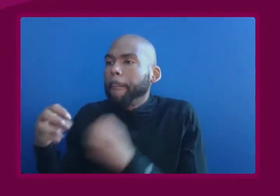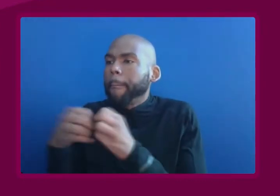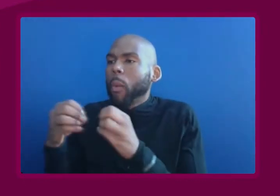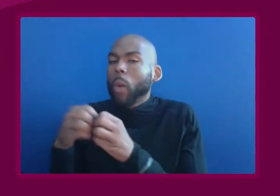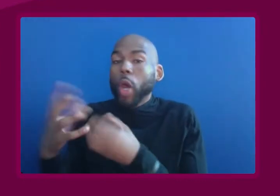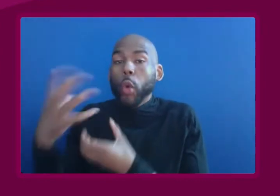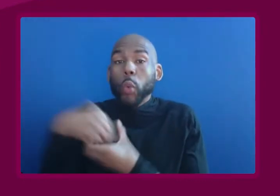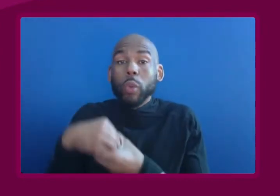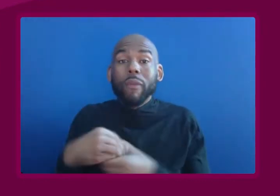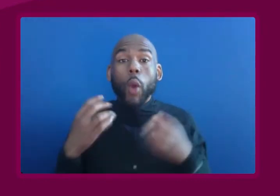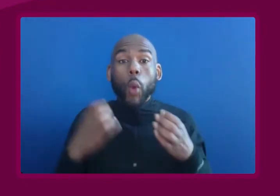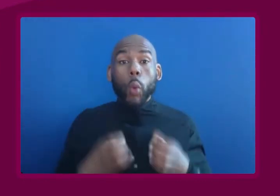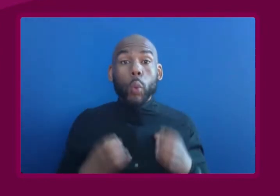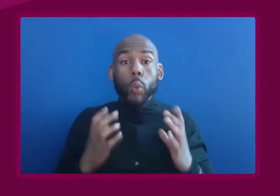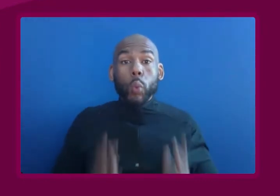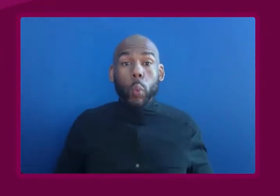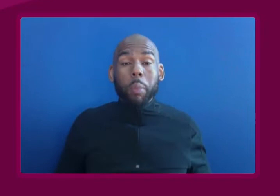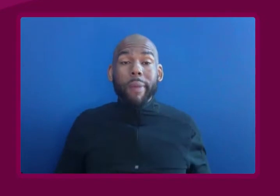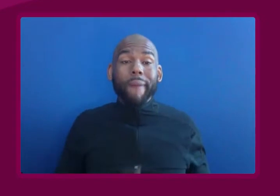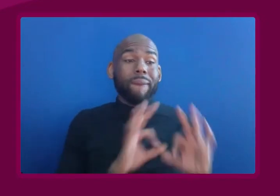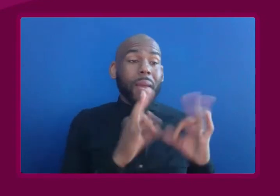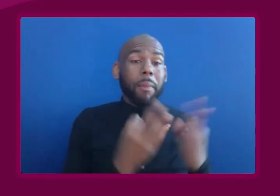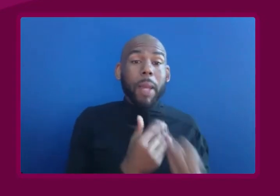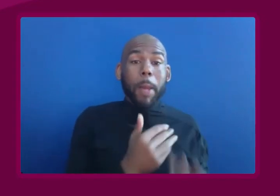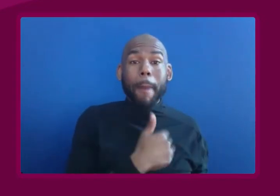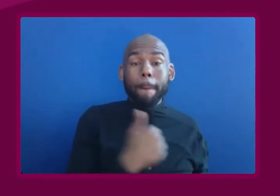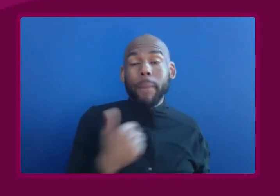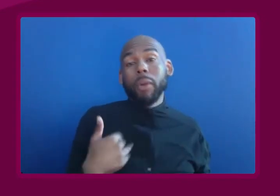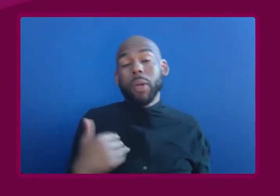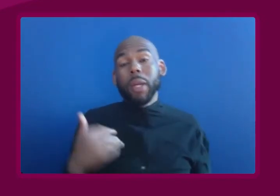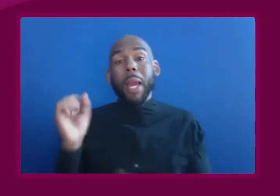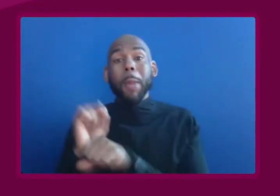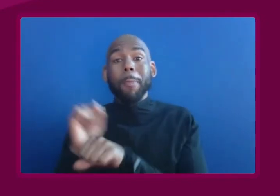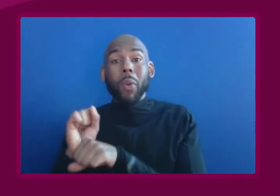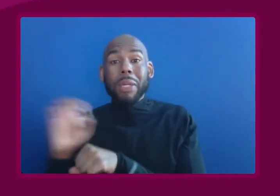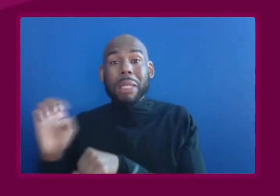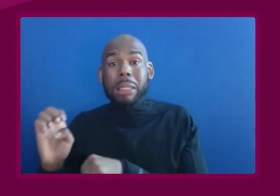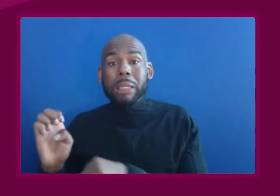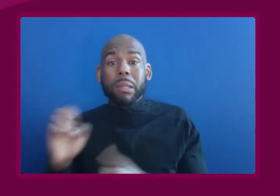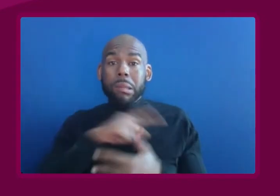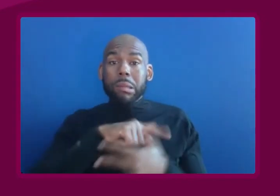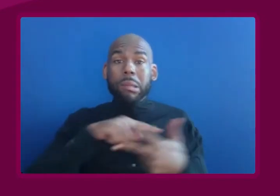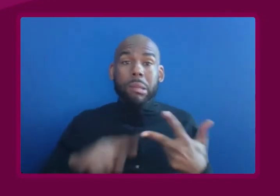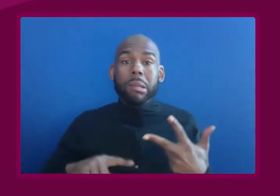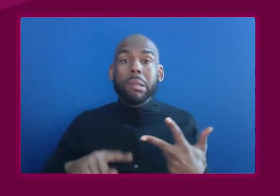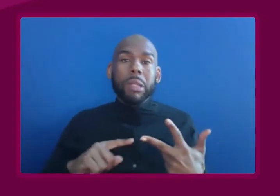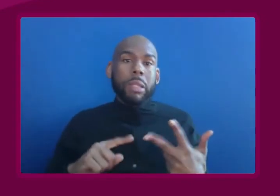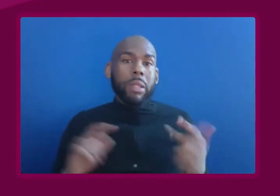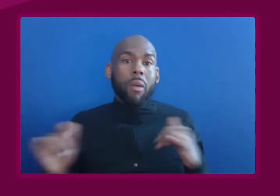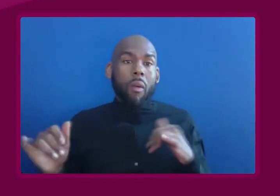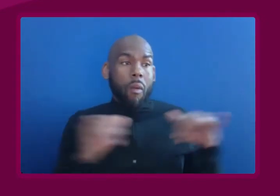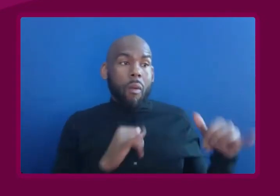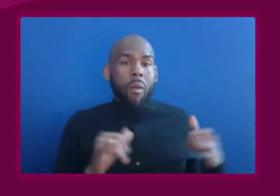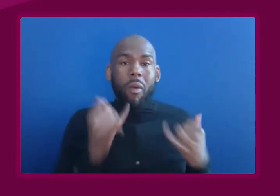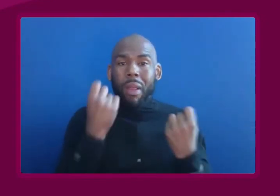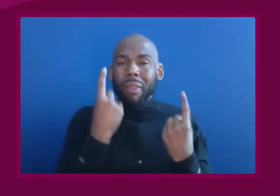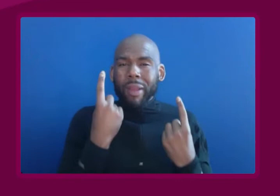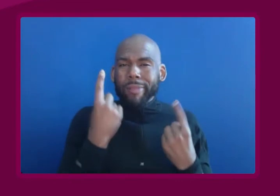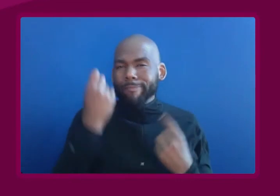As a consumer, as a family member, as an employee, we are all thinking about the ways that we